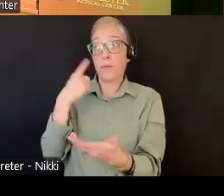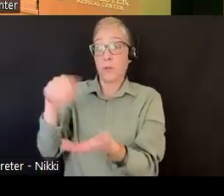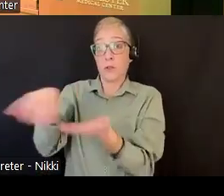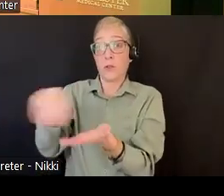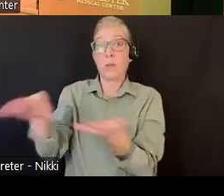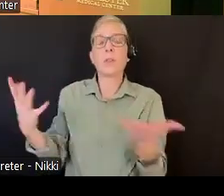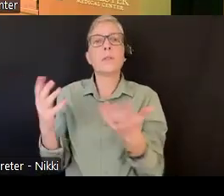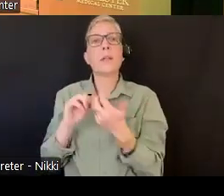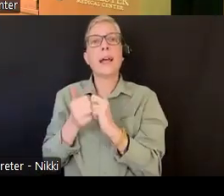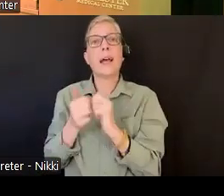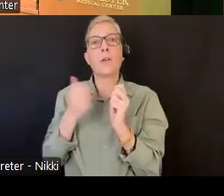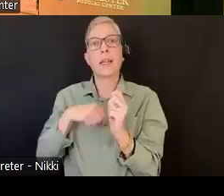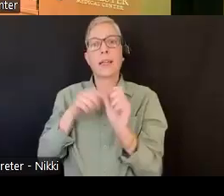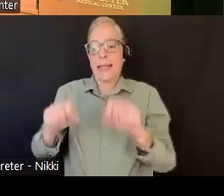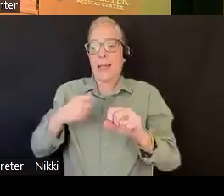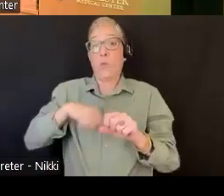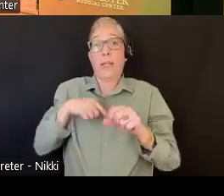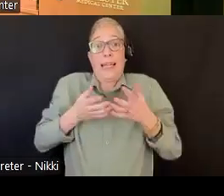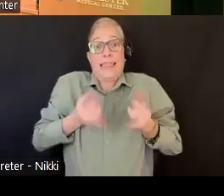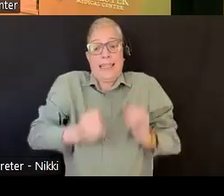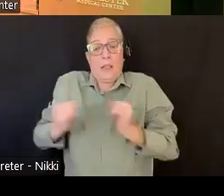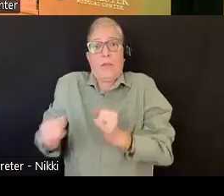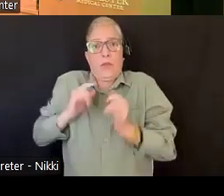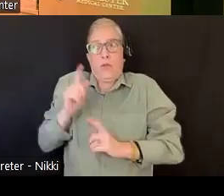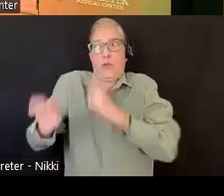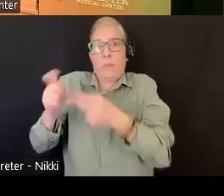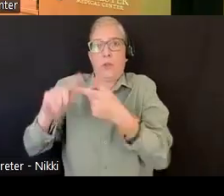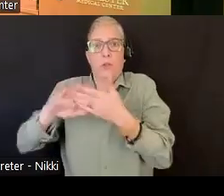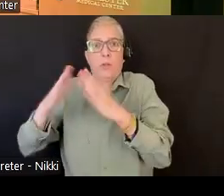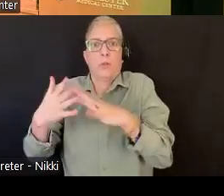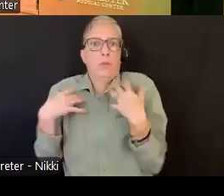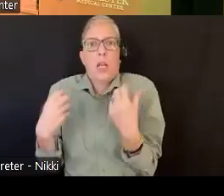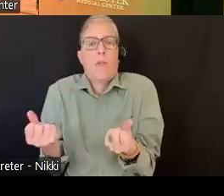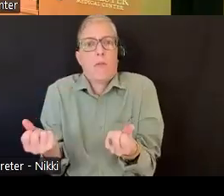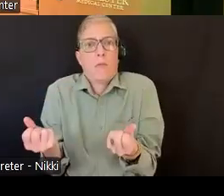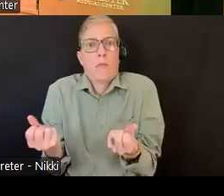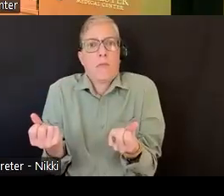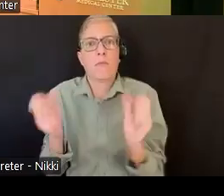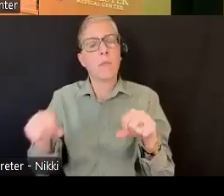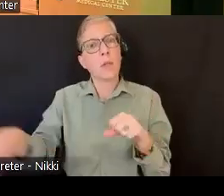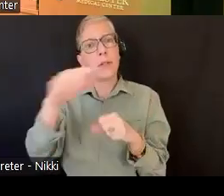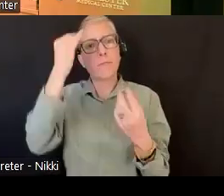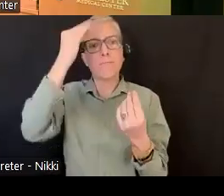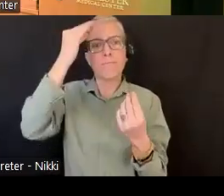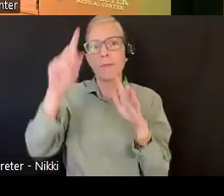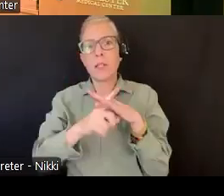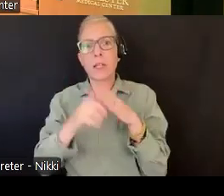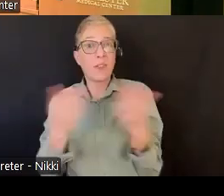or strengthen our local community's health? If you were in a neighborhood or in a community, can you think of things that you might do individually rather than the abstract? What